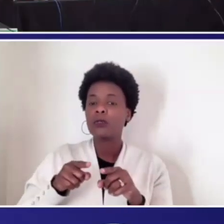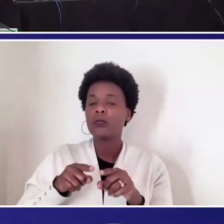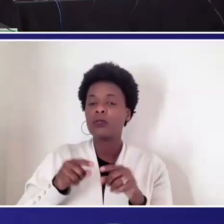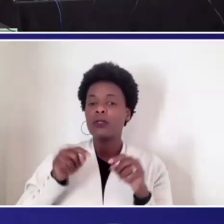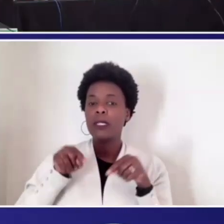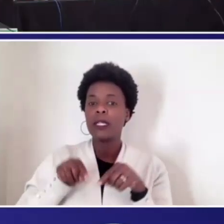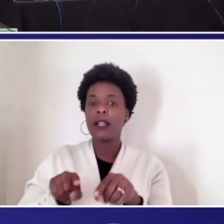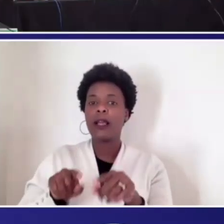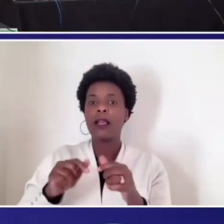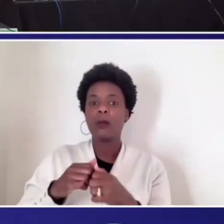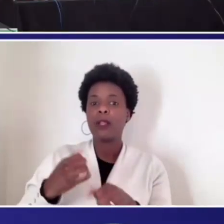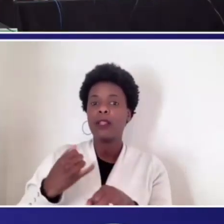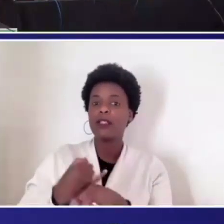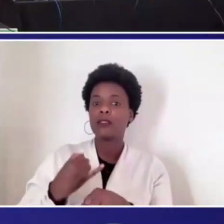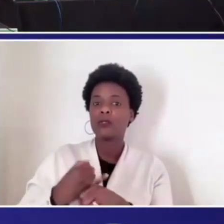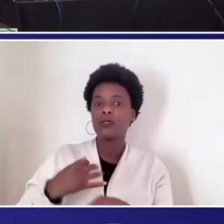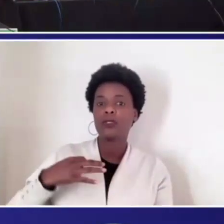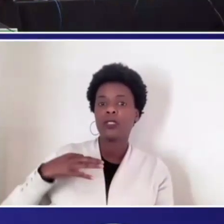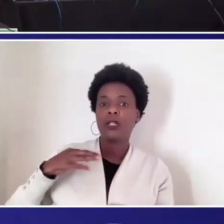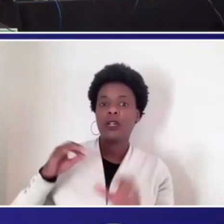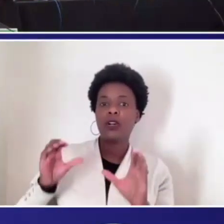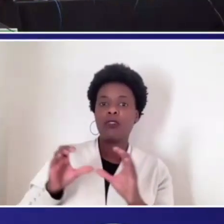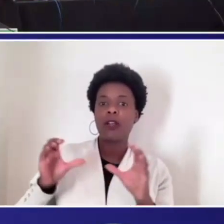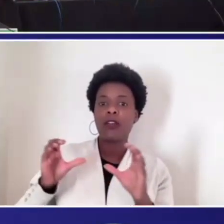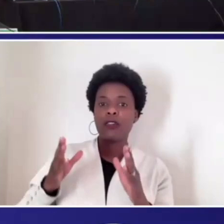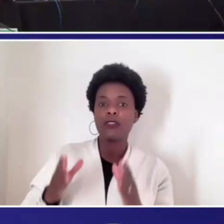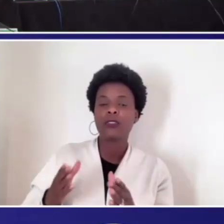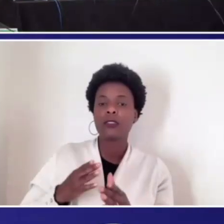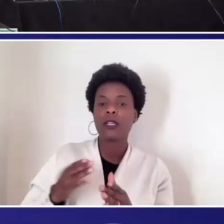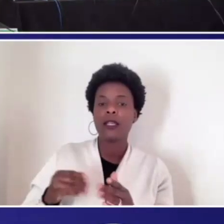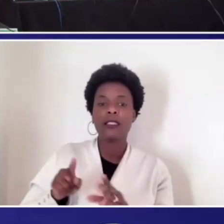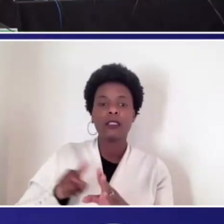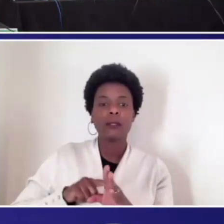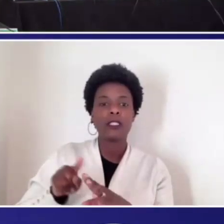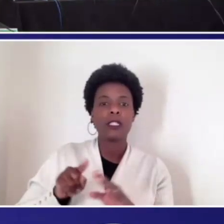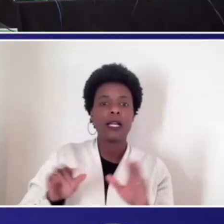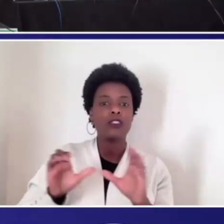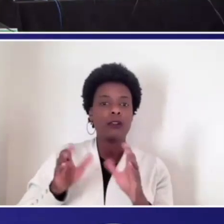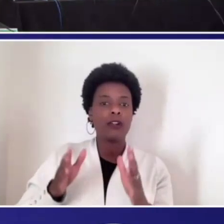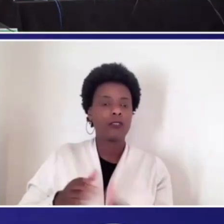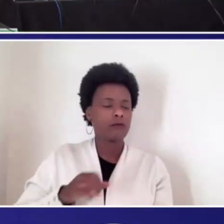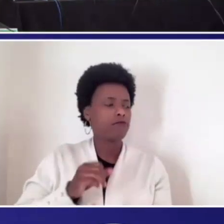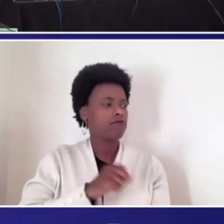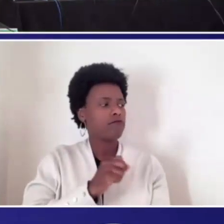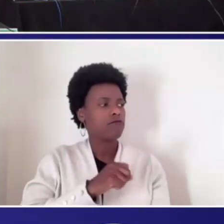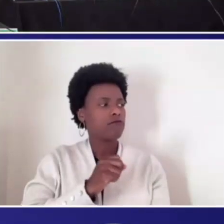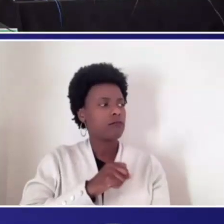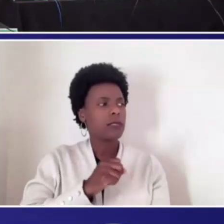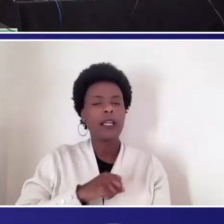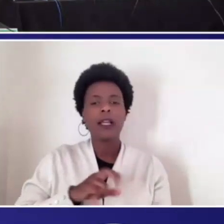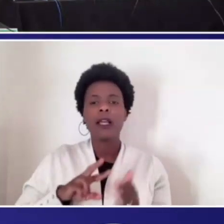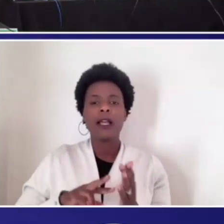institutional accreditors and their specialized accreditors in that field as well. Yep. Yeah. I guess I'm just trying to figure out